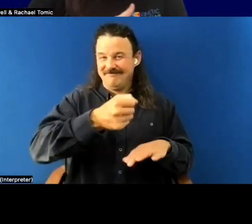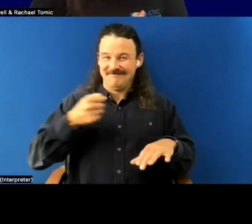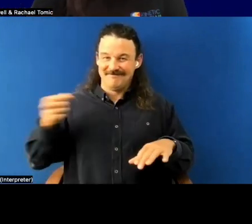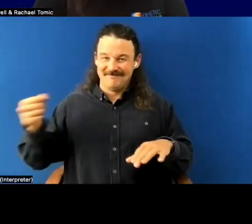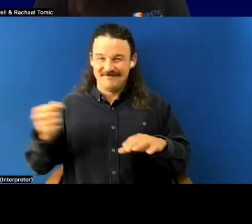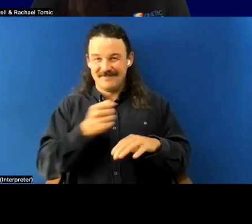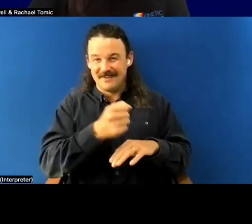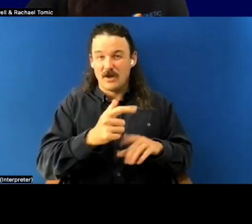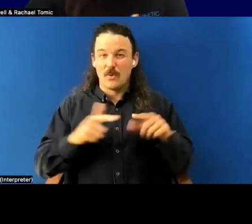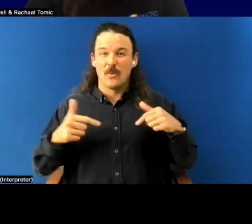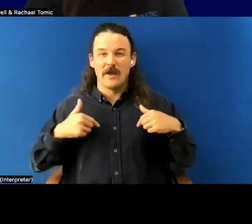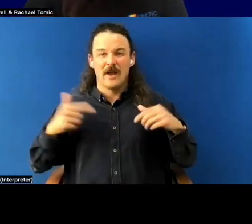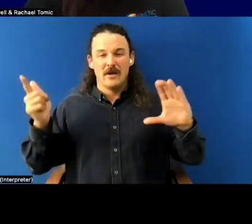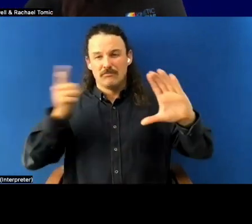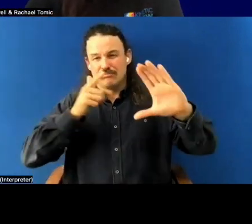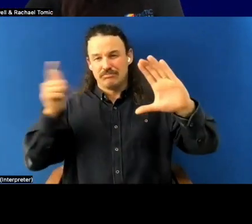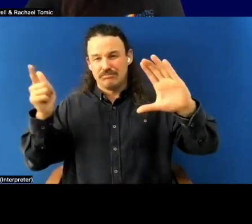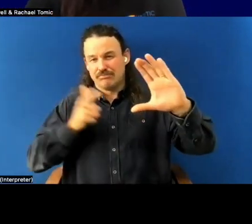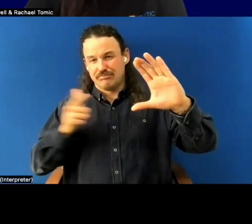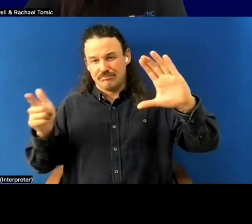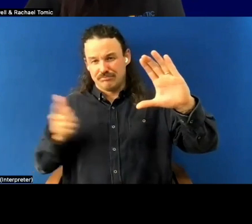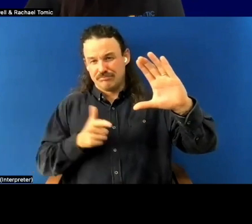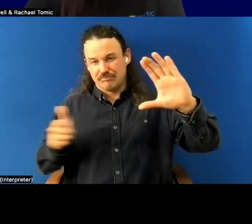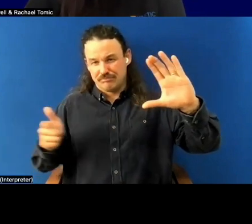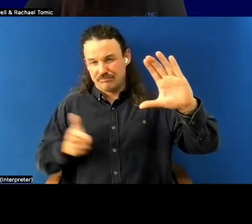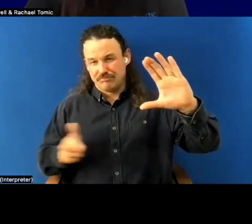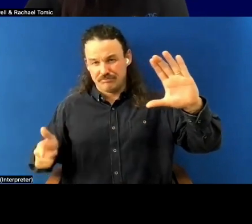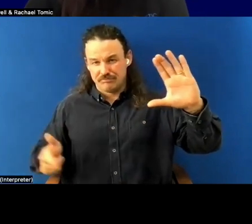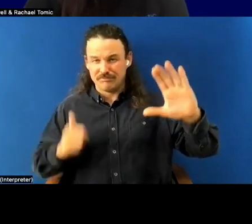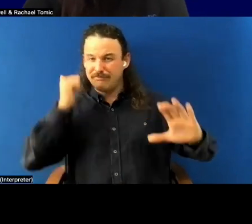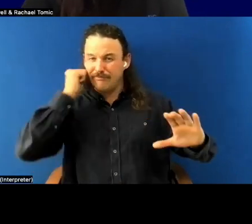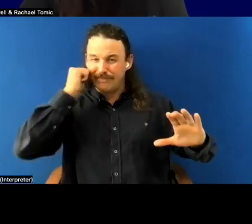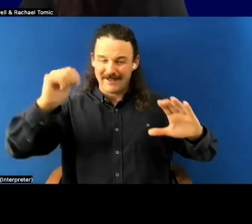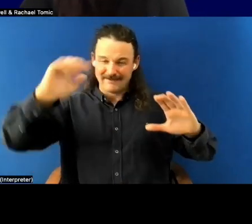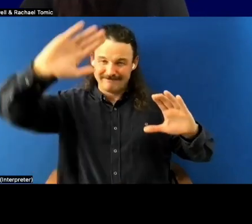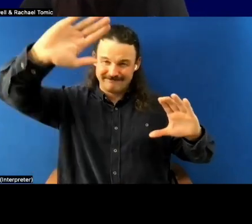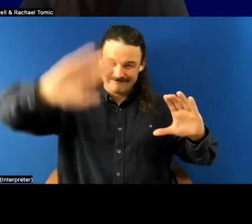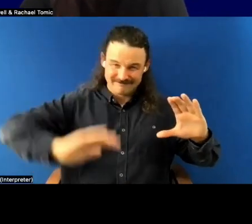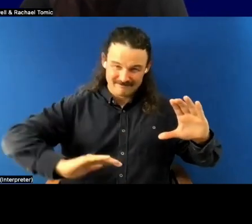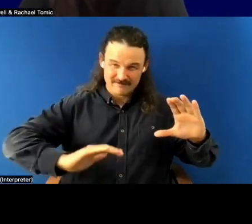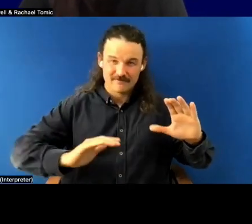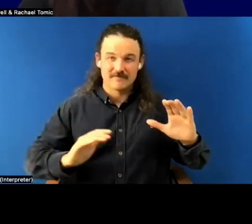the rest of the house so that she didn't have to take in too much visual information while we